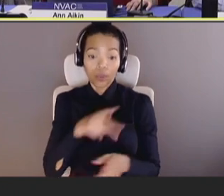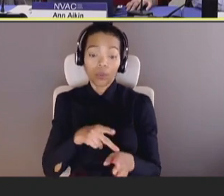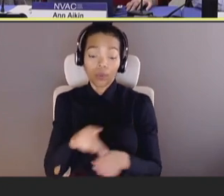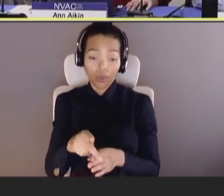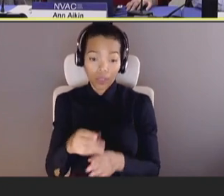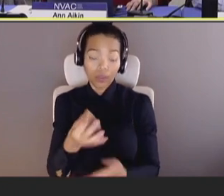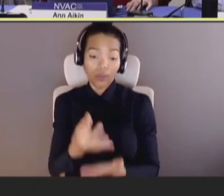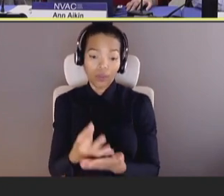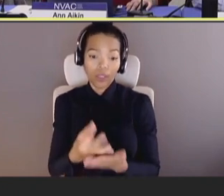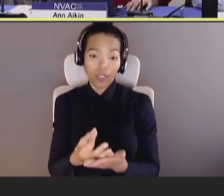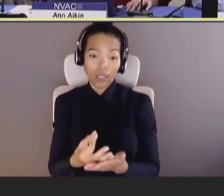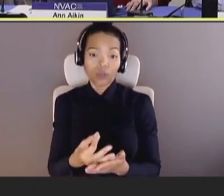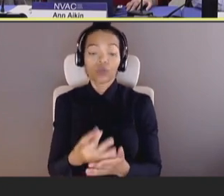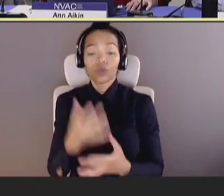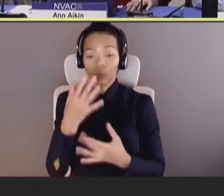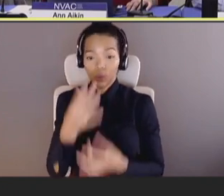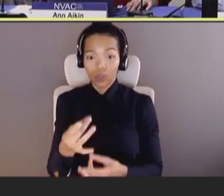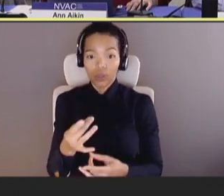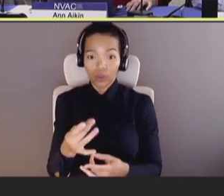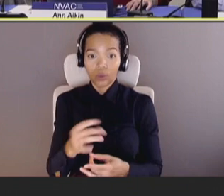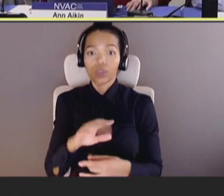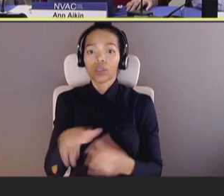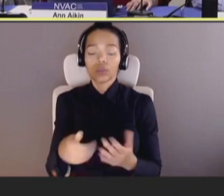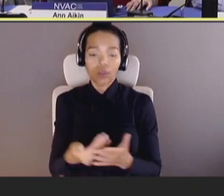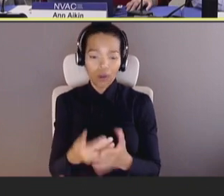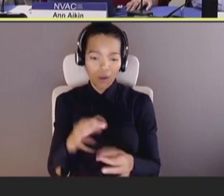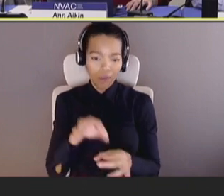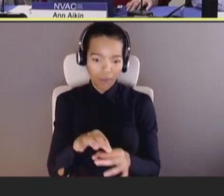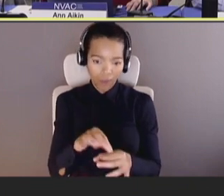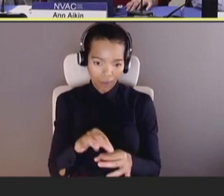Each voting member's financial interests and outside affiliation has been carefully screened